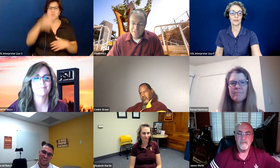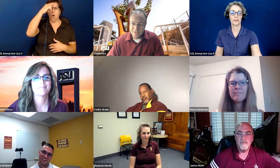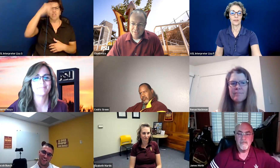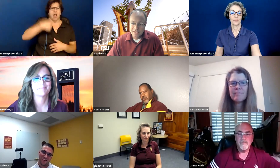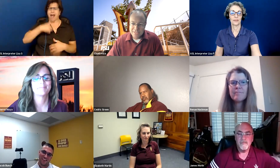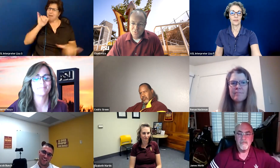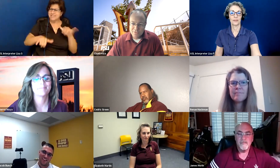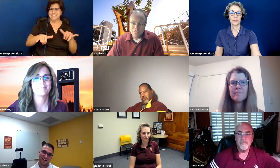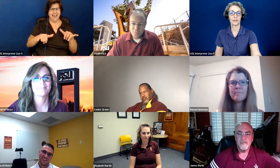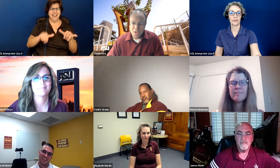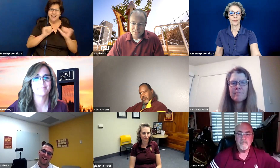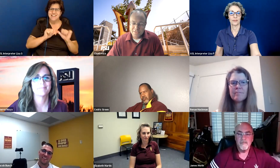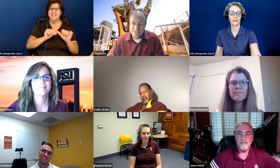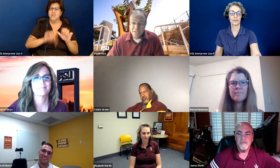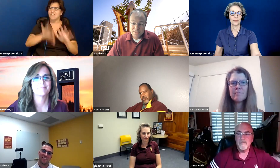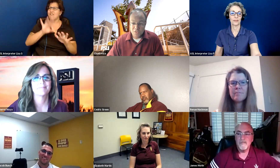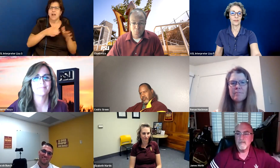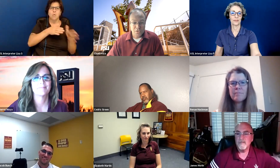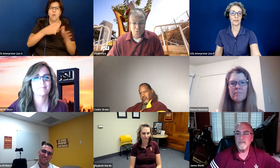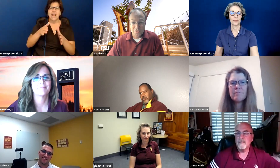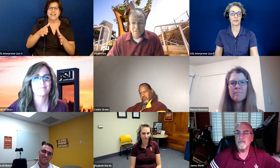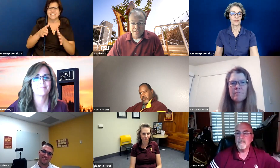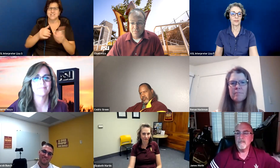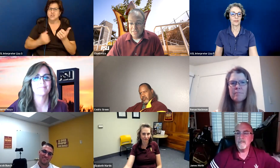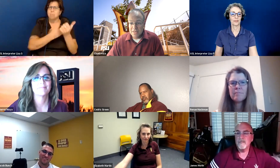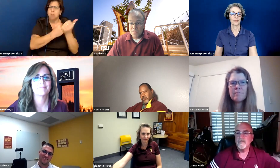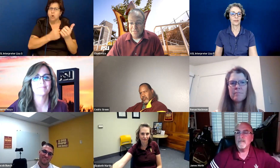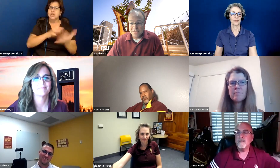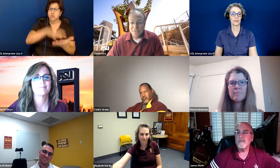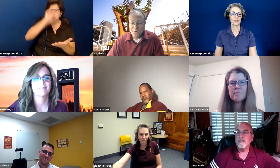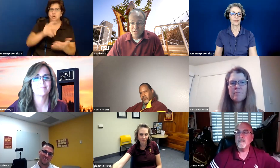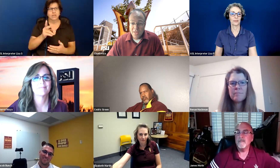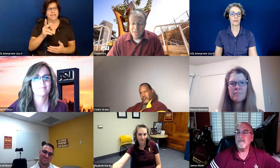and continue to find ways to support students and see them be successful.